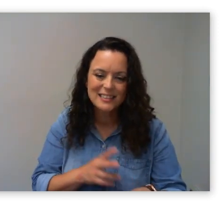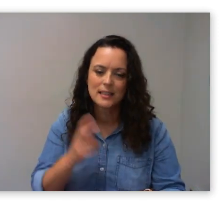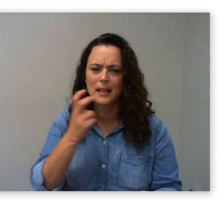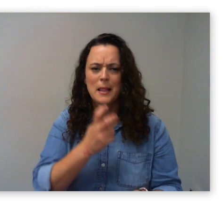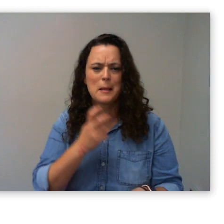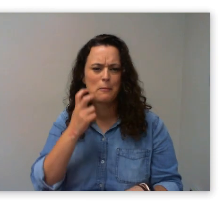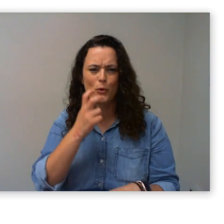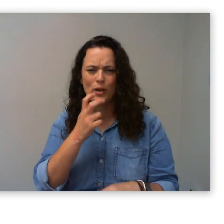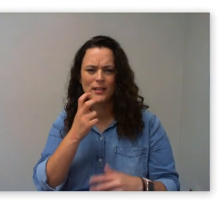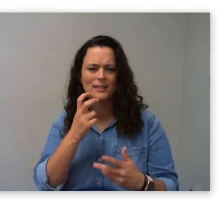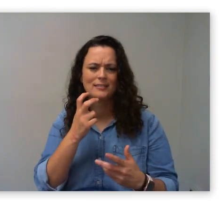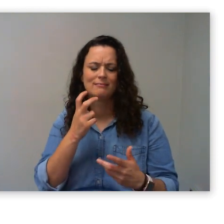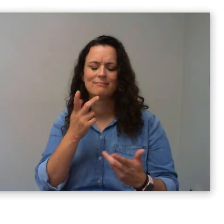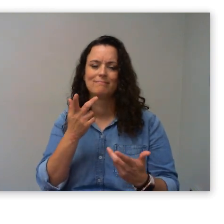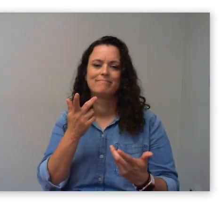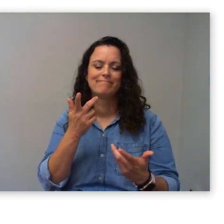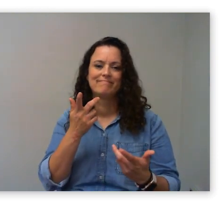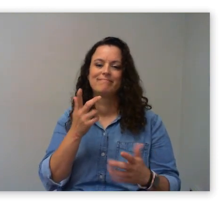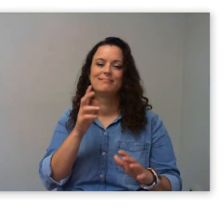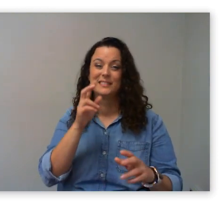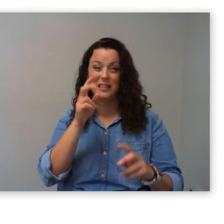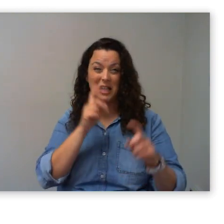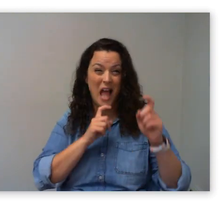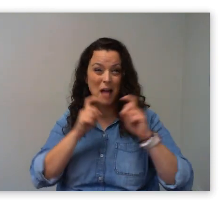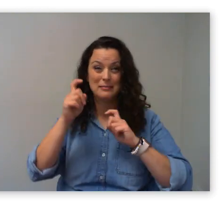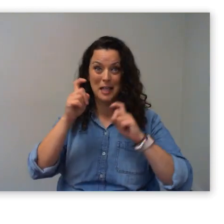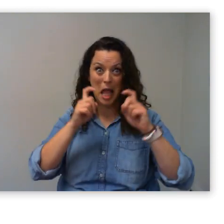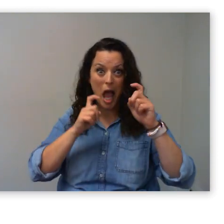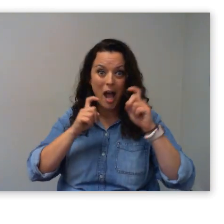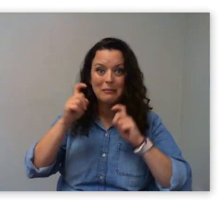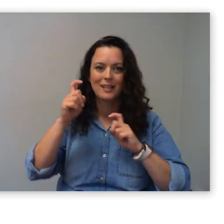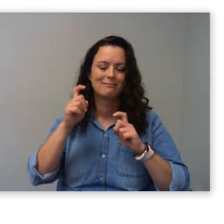able to get they won't get it if you're enunciating and you're moving your lips